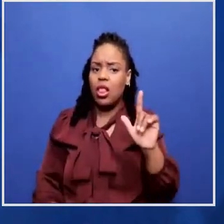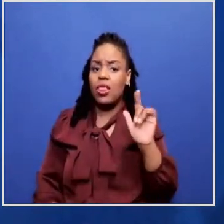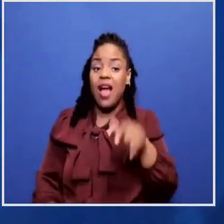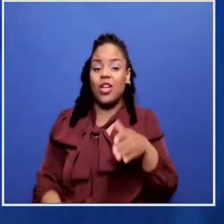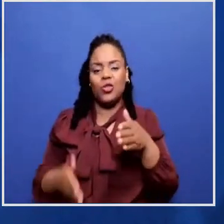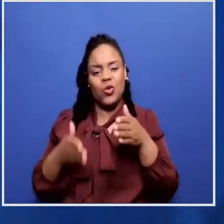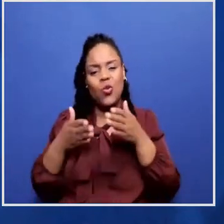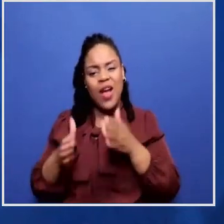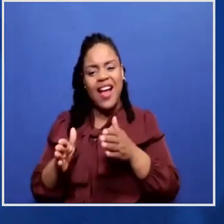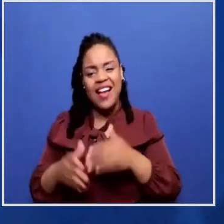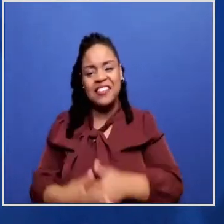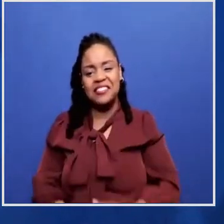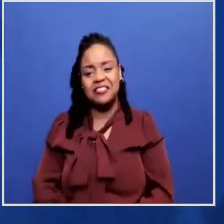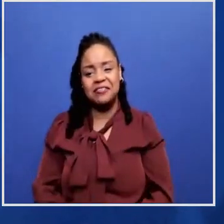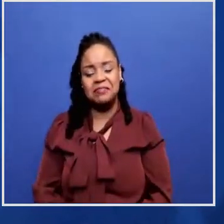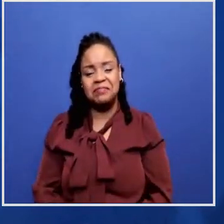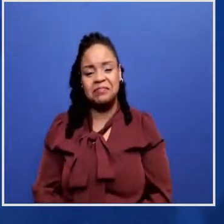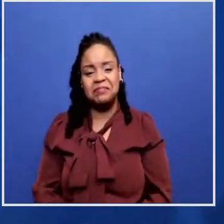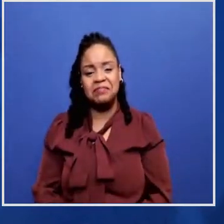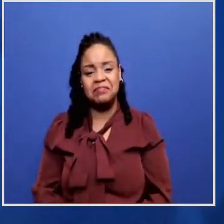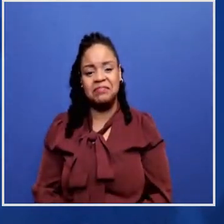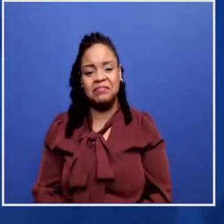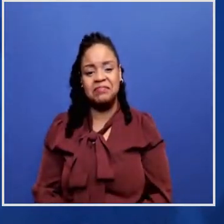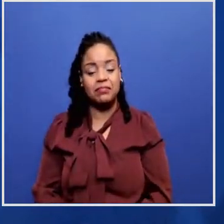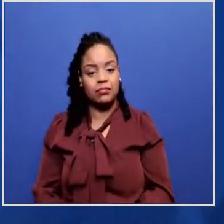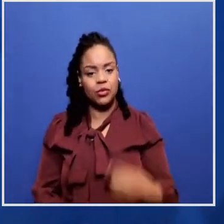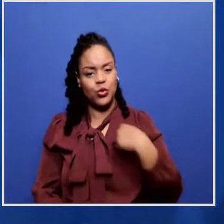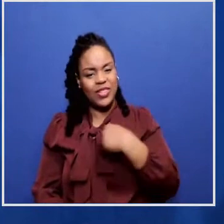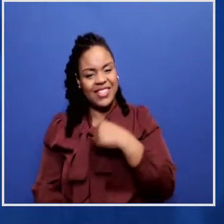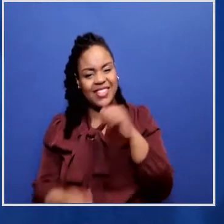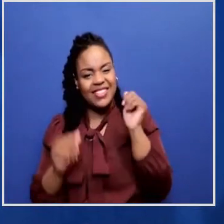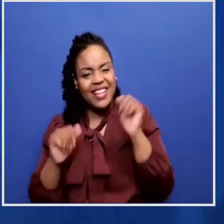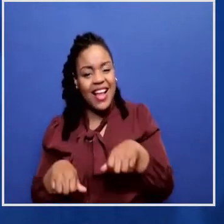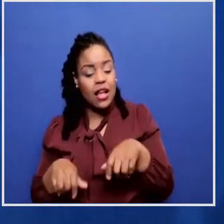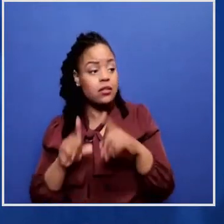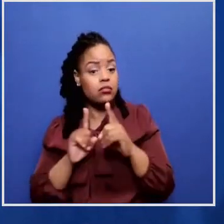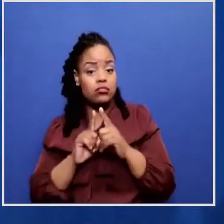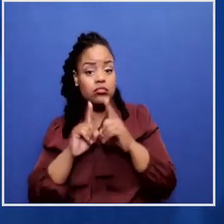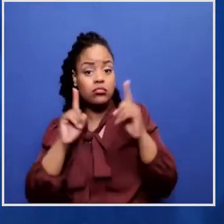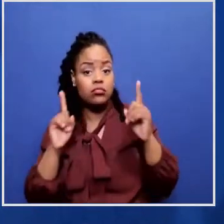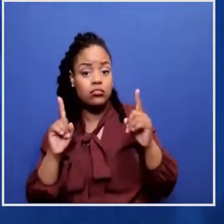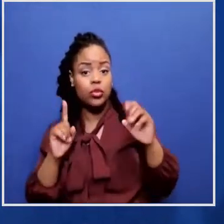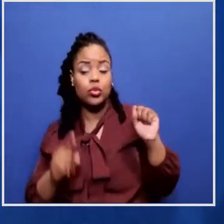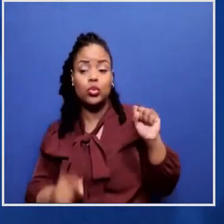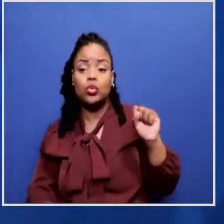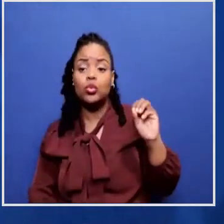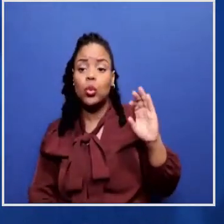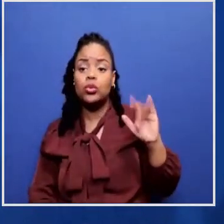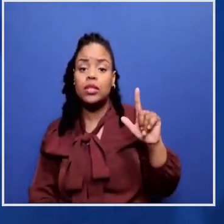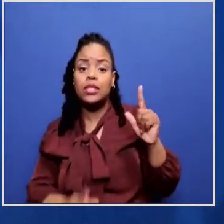ALL, AS THE SAYING GOES, WHEN THERE IS A WILL THERE IS A WAY. WITH OUR MASKS FIRMLY IN PLACE,